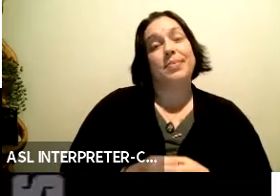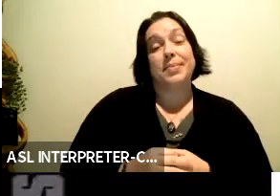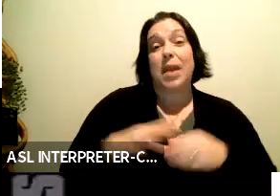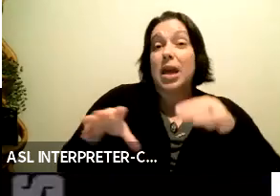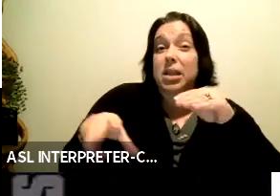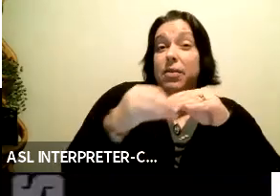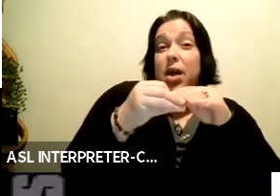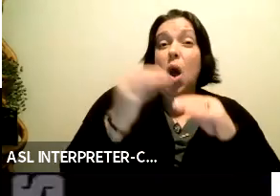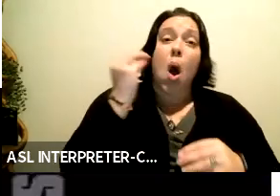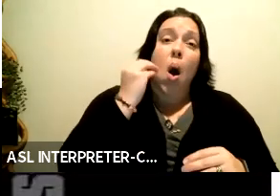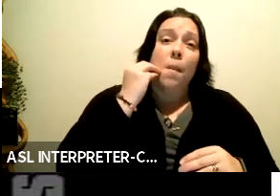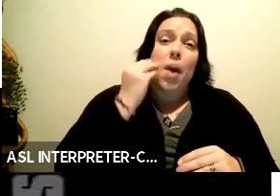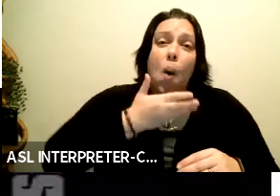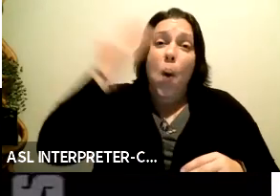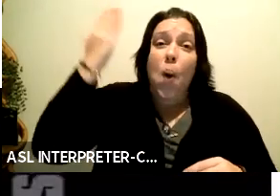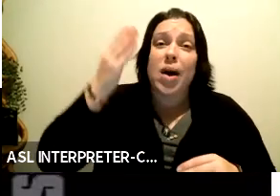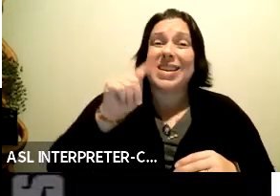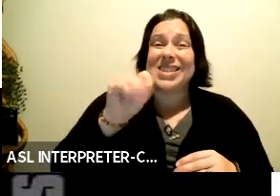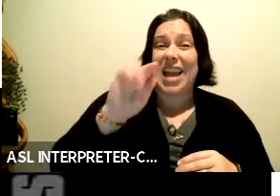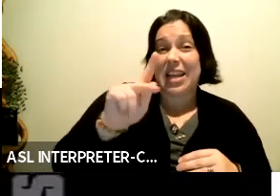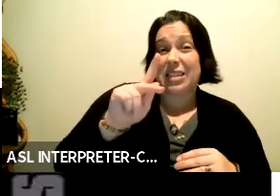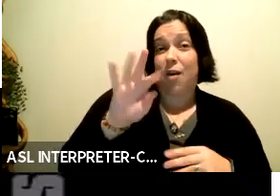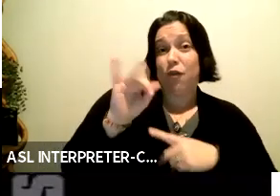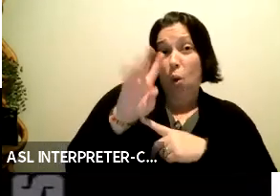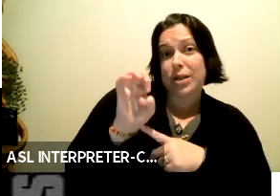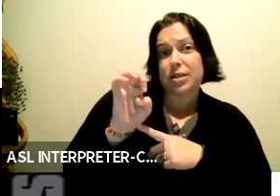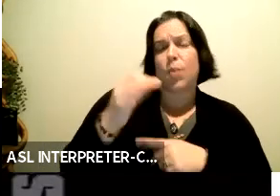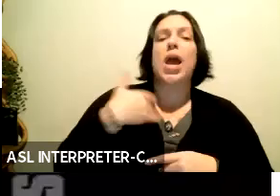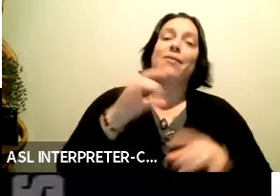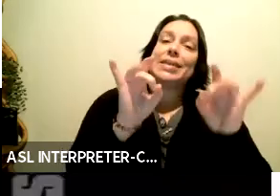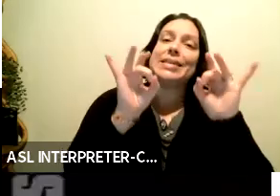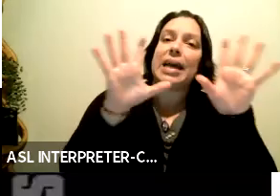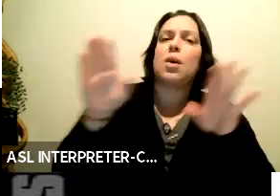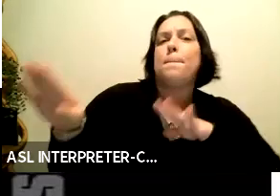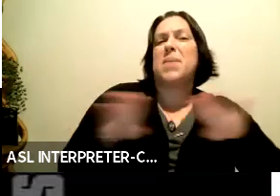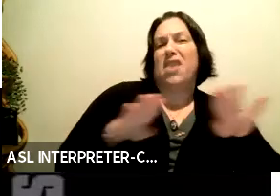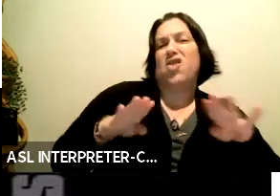task force that Charlotte mentioned earlier, we have a disaster behavioral health task force.